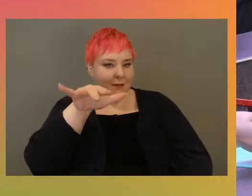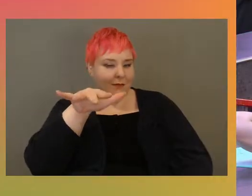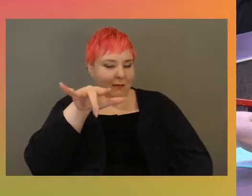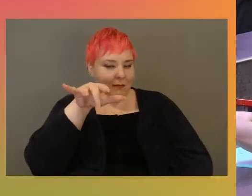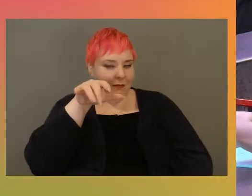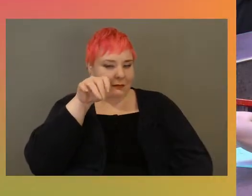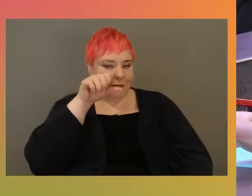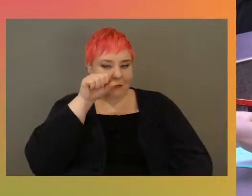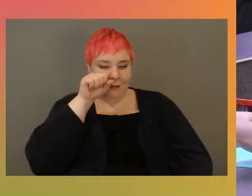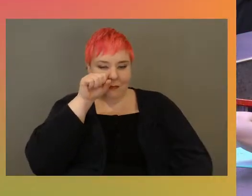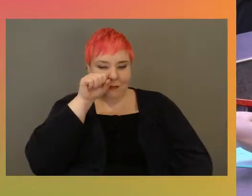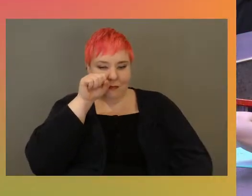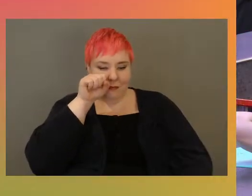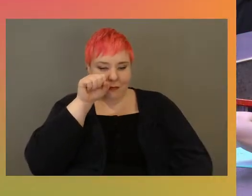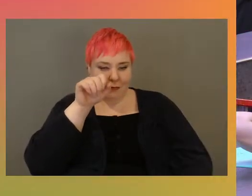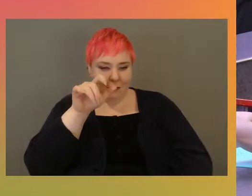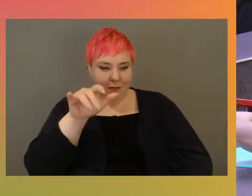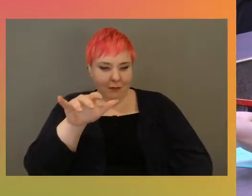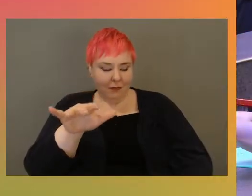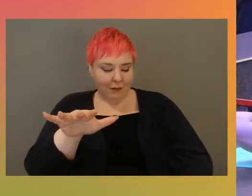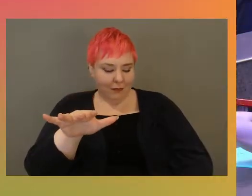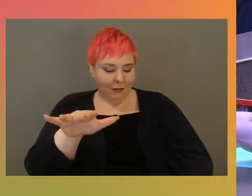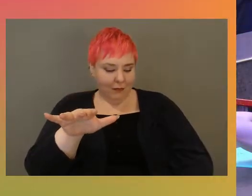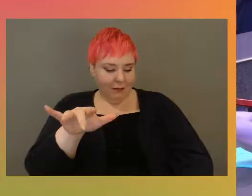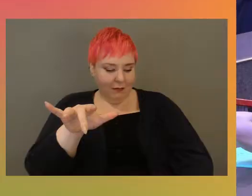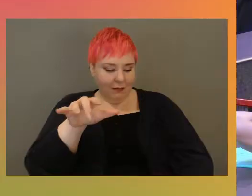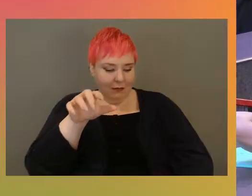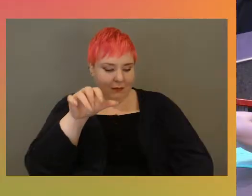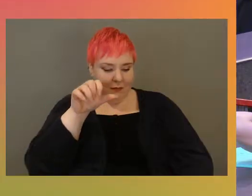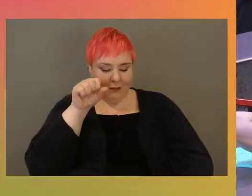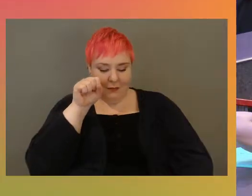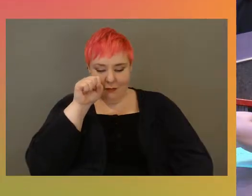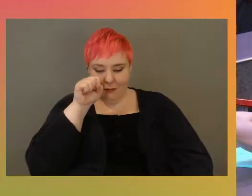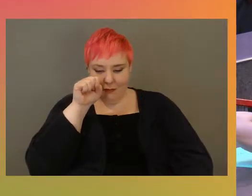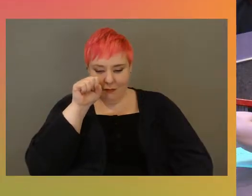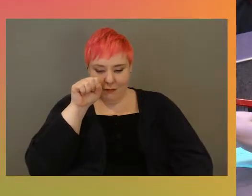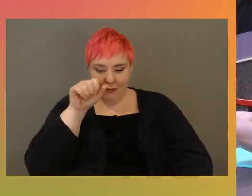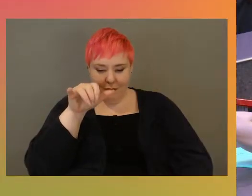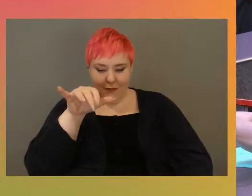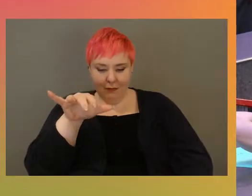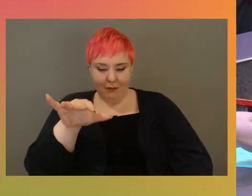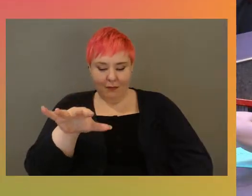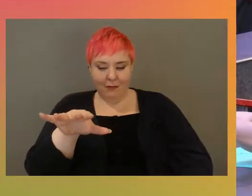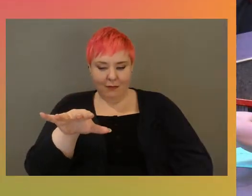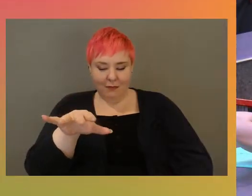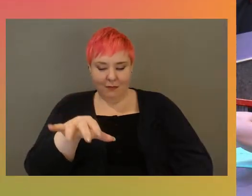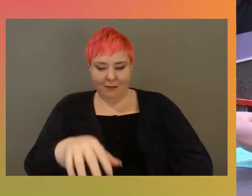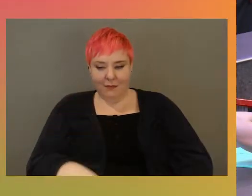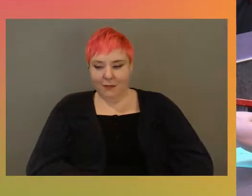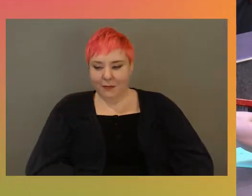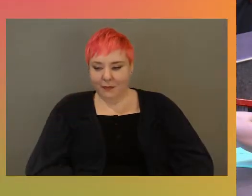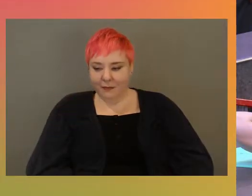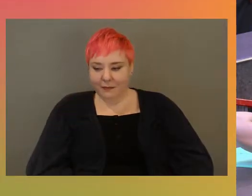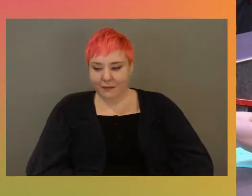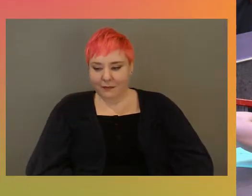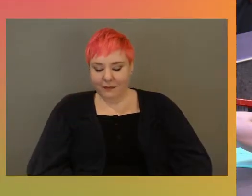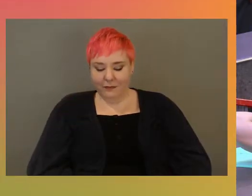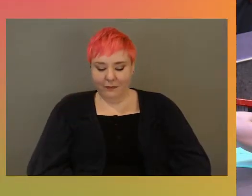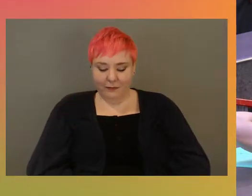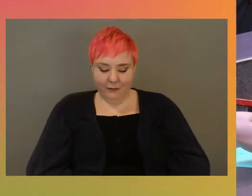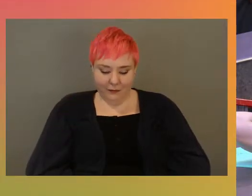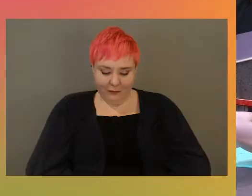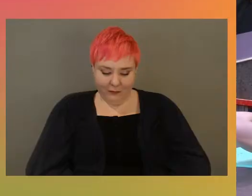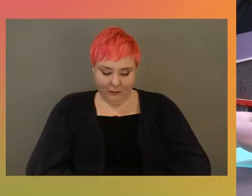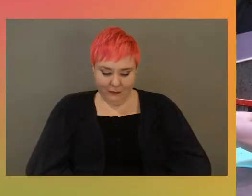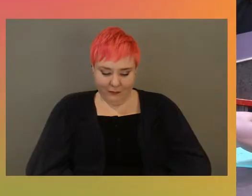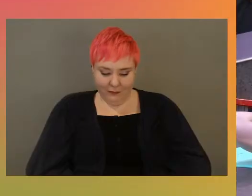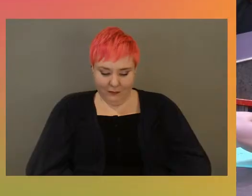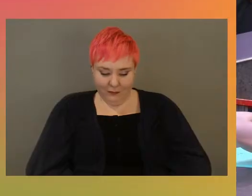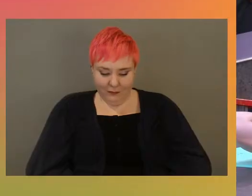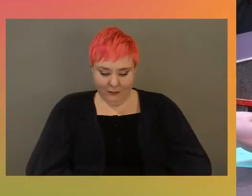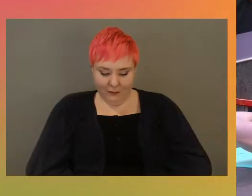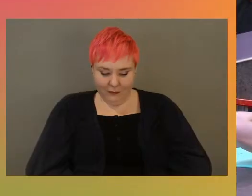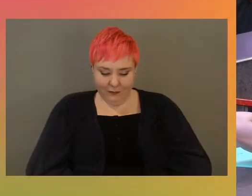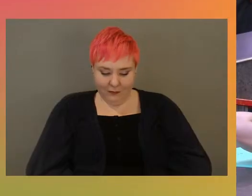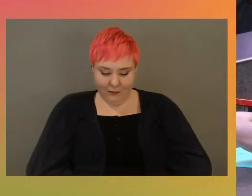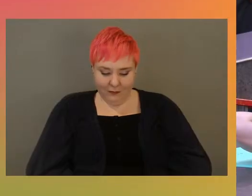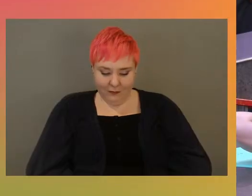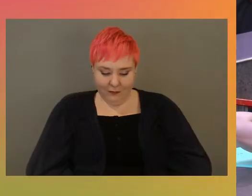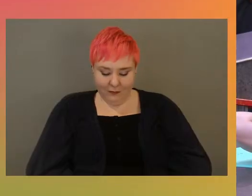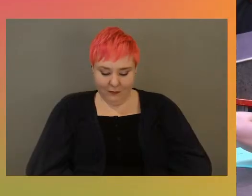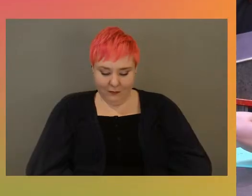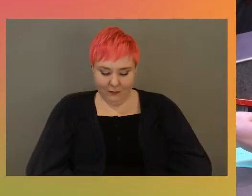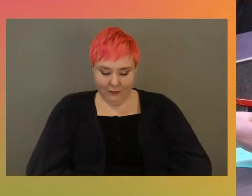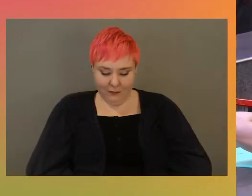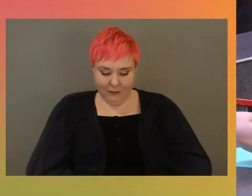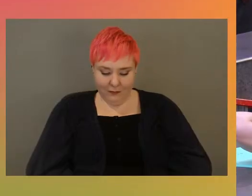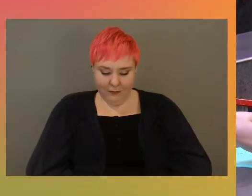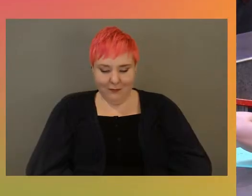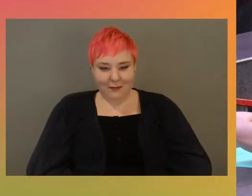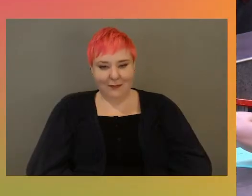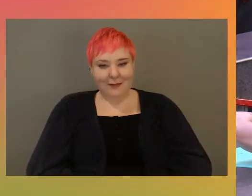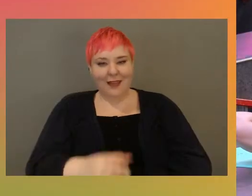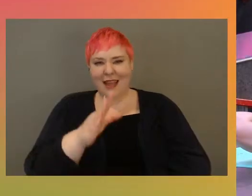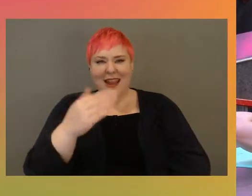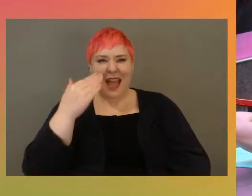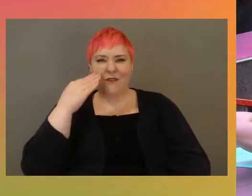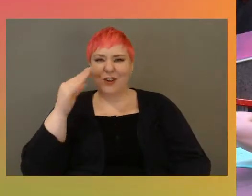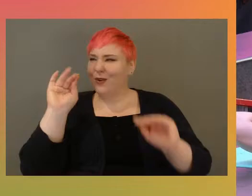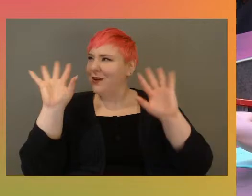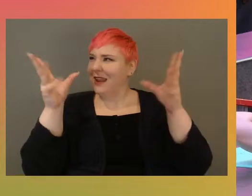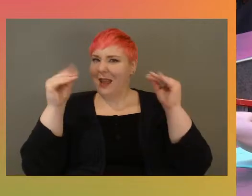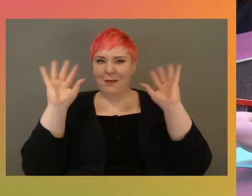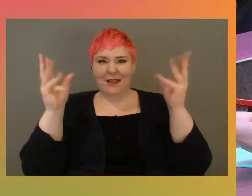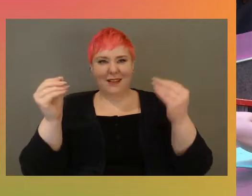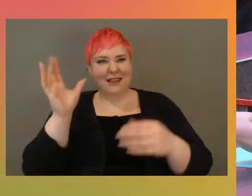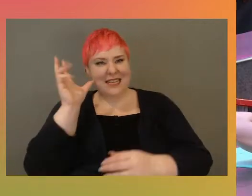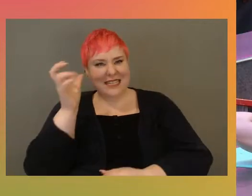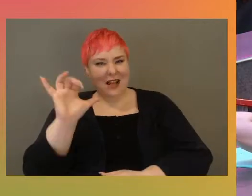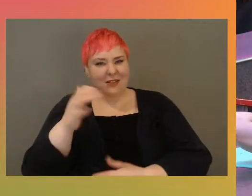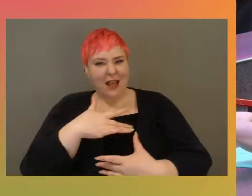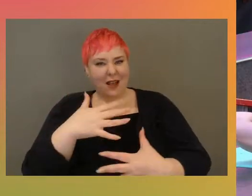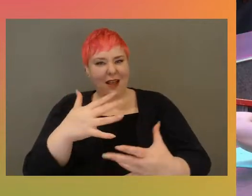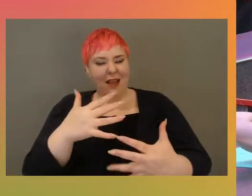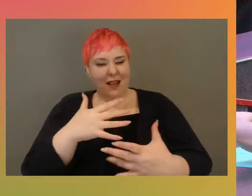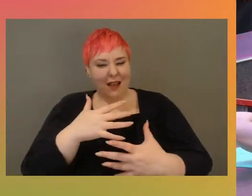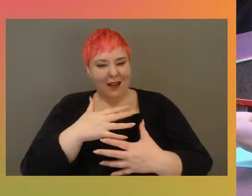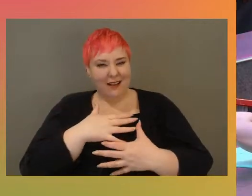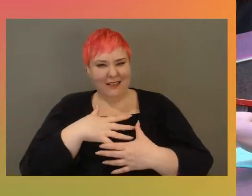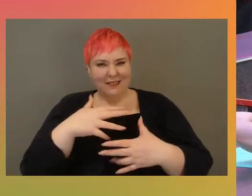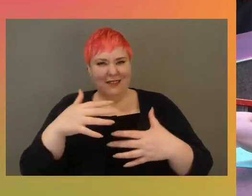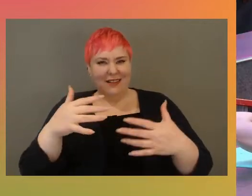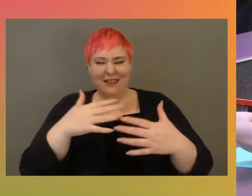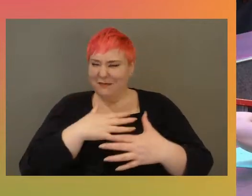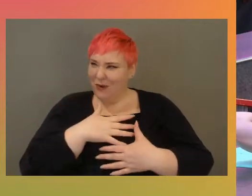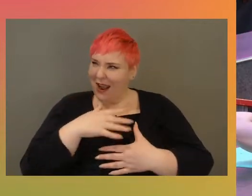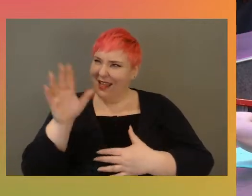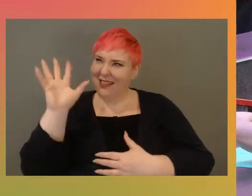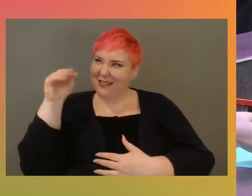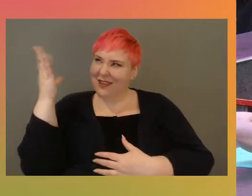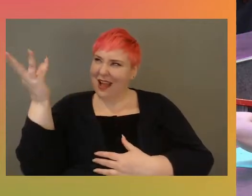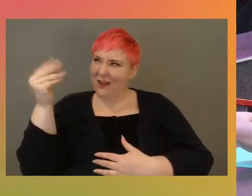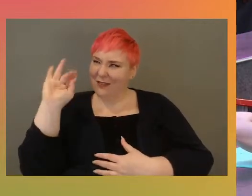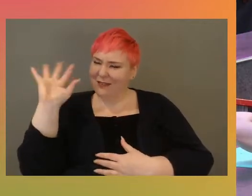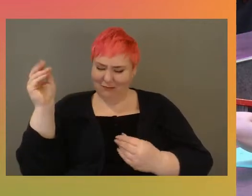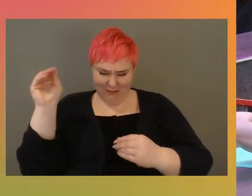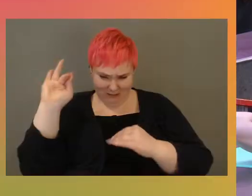UP THE LEFT NOSTRIL.